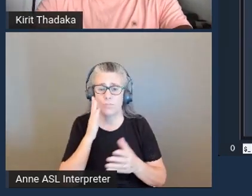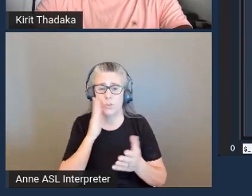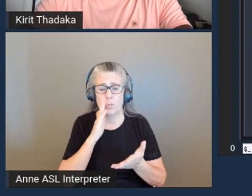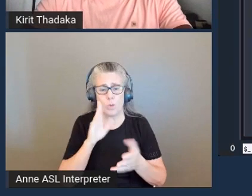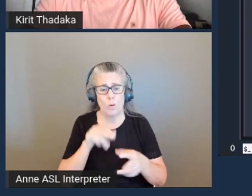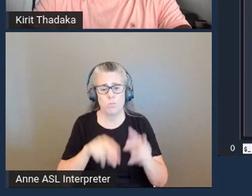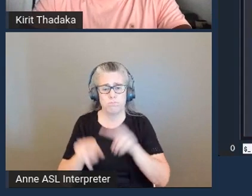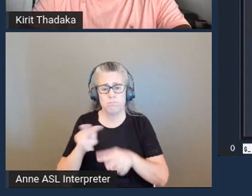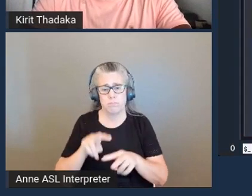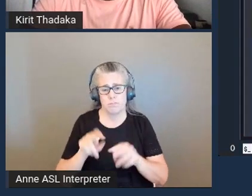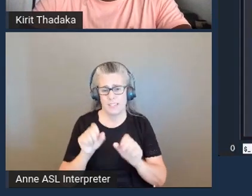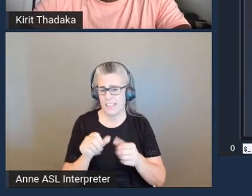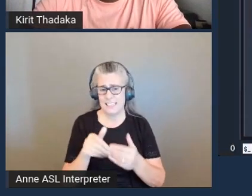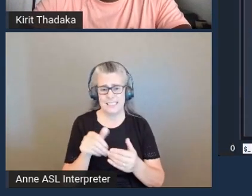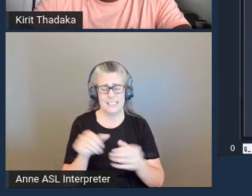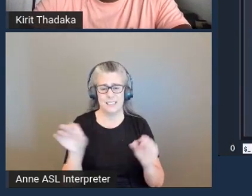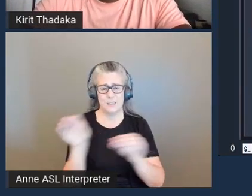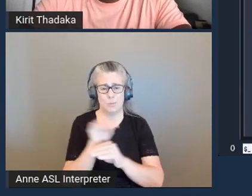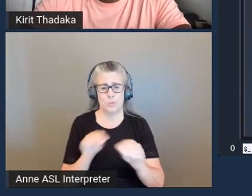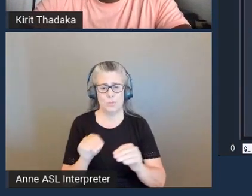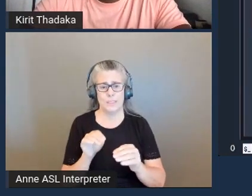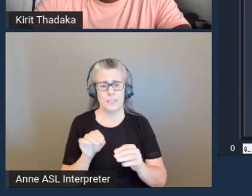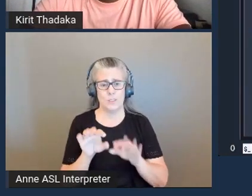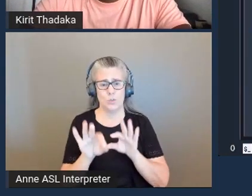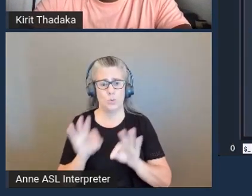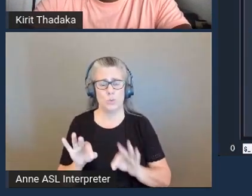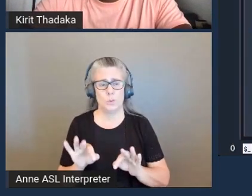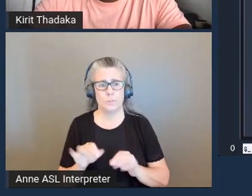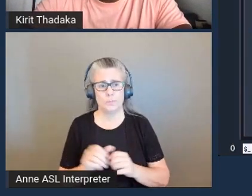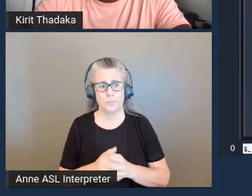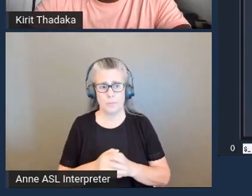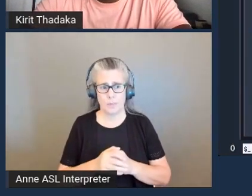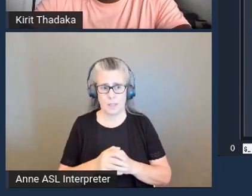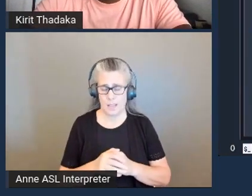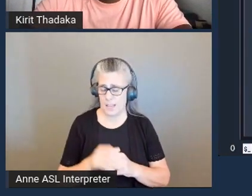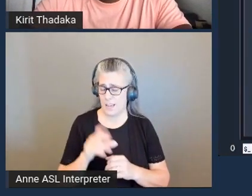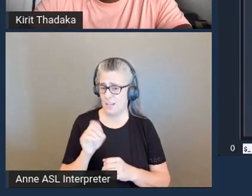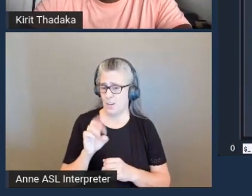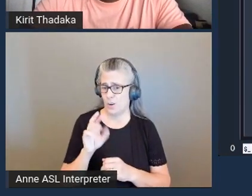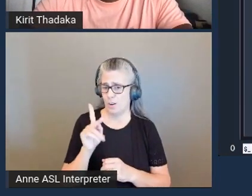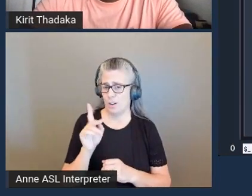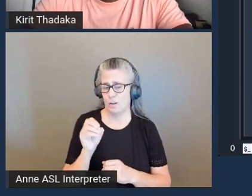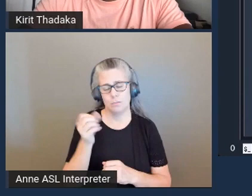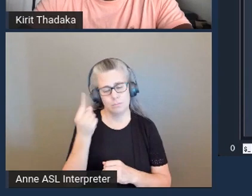So just kinda stomping out the fear of it, SageMaker for me is like, it looks like Emacs.